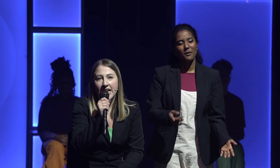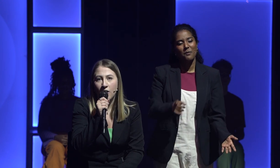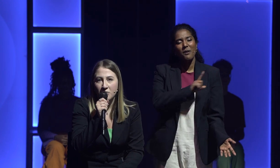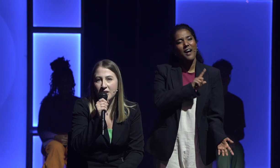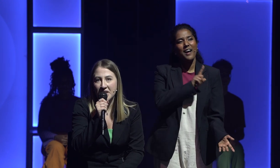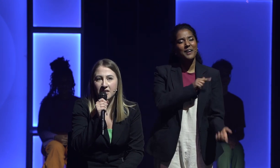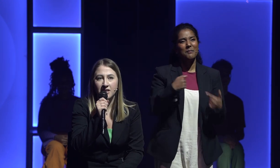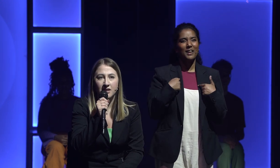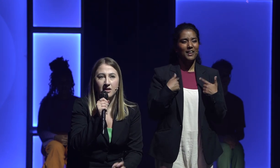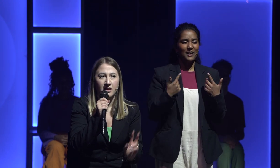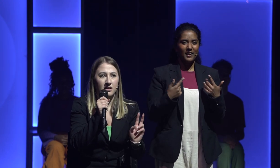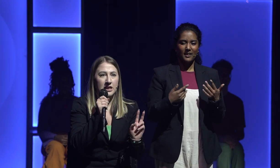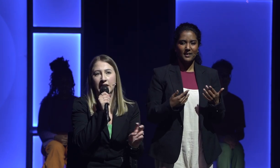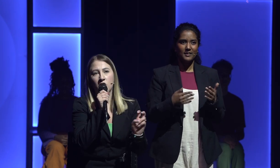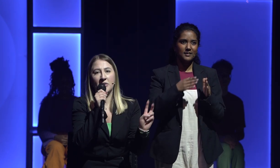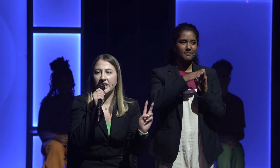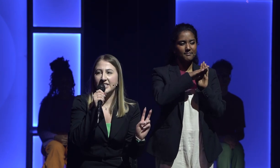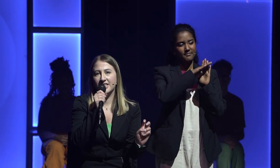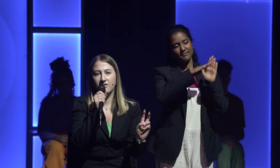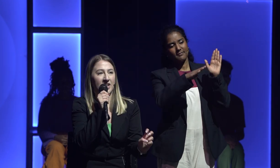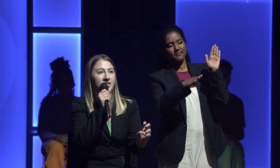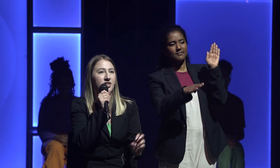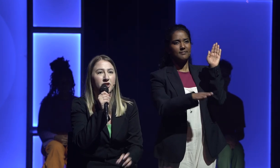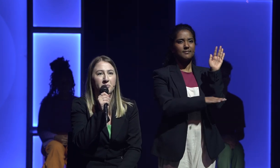see how me being economically disadvantaged should be